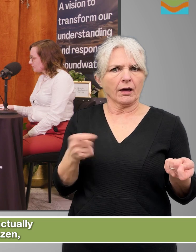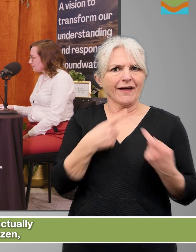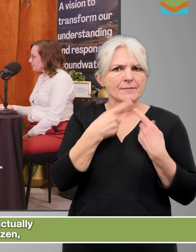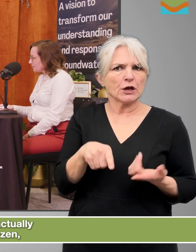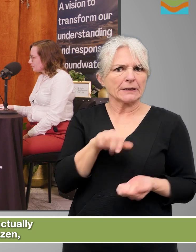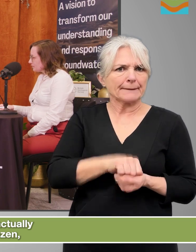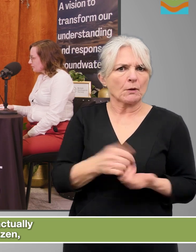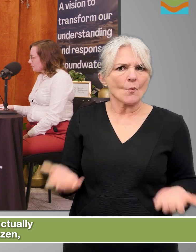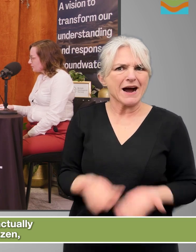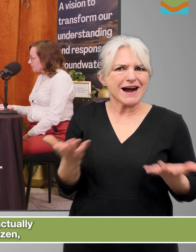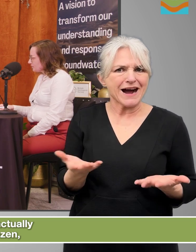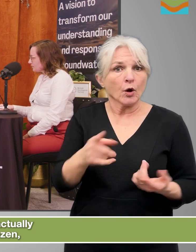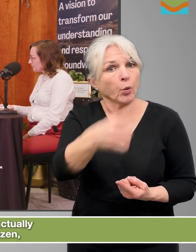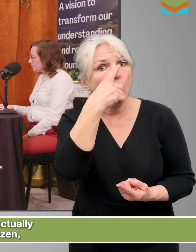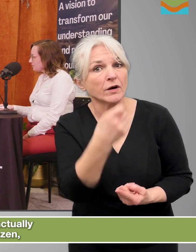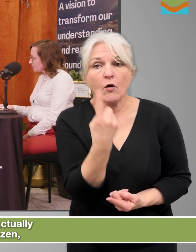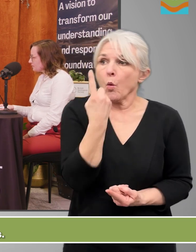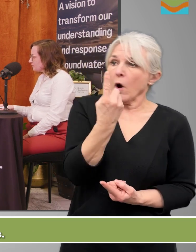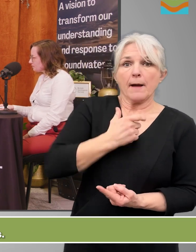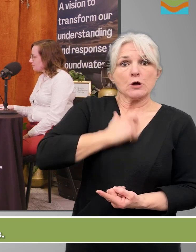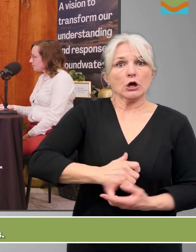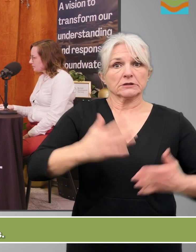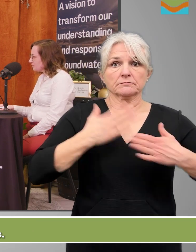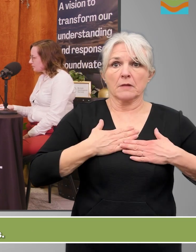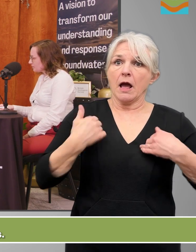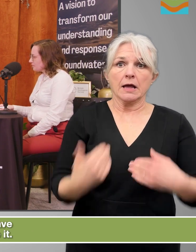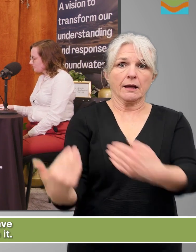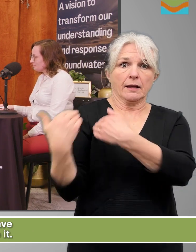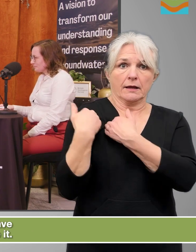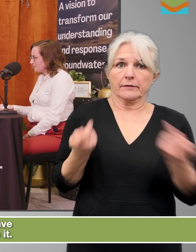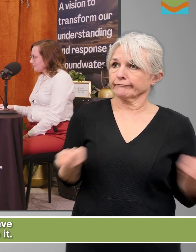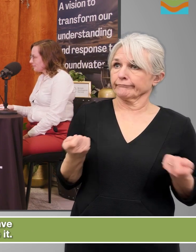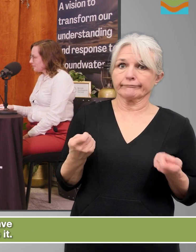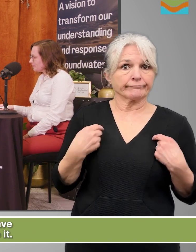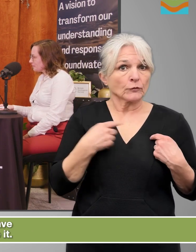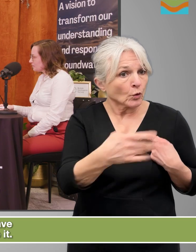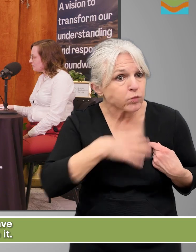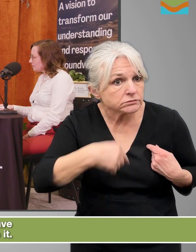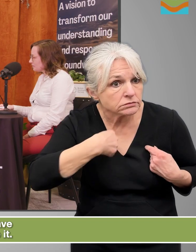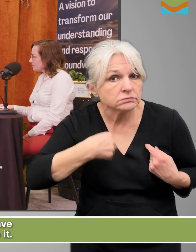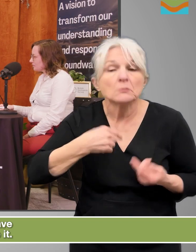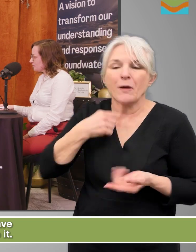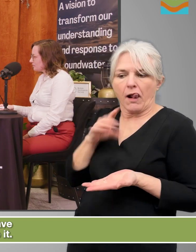could go to which actually is actually drawing data from half a dozen, dozen different agencies. So you're not having to have a single agency centralise it.